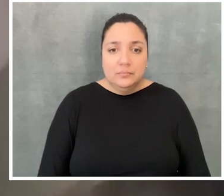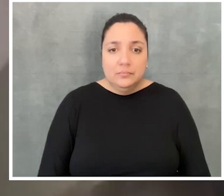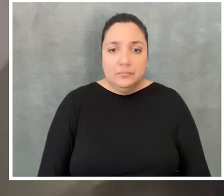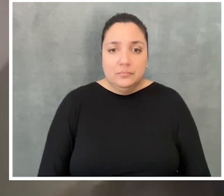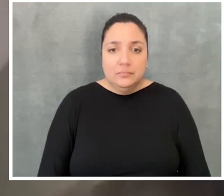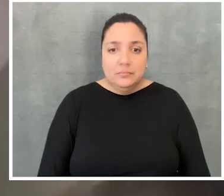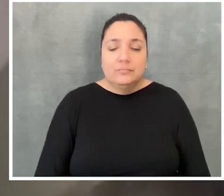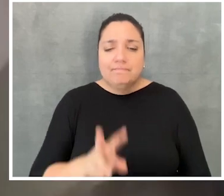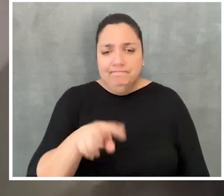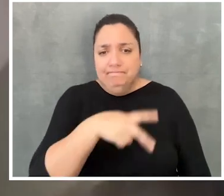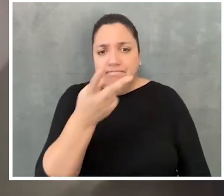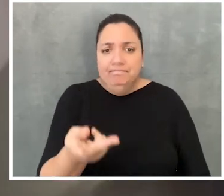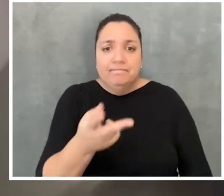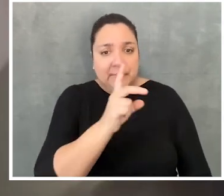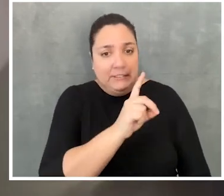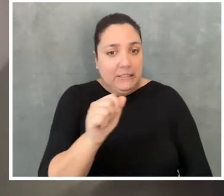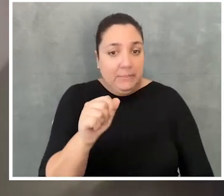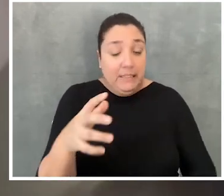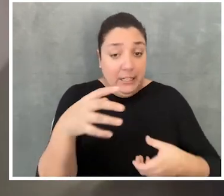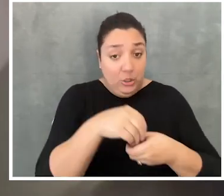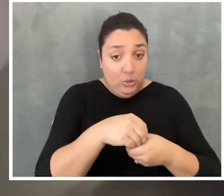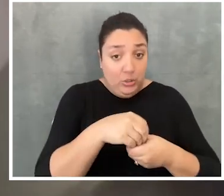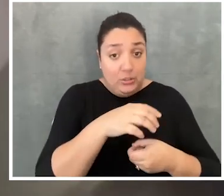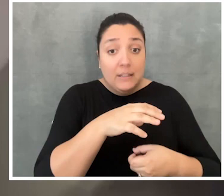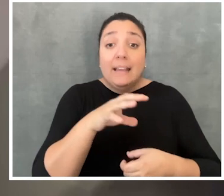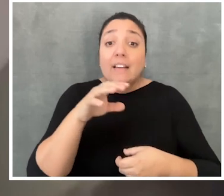disability, inclusion and gender spaces,